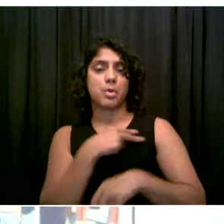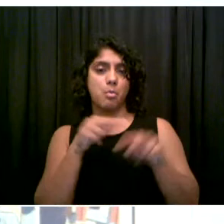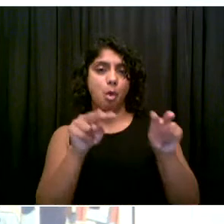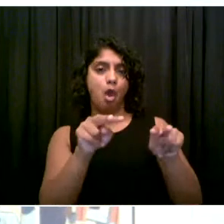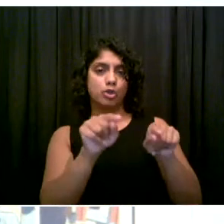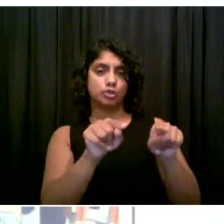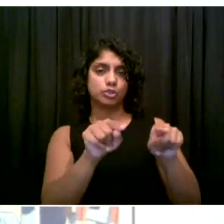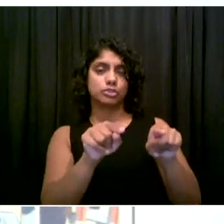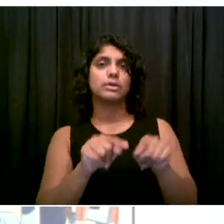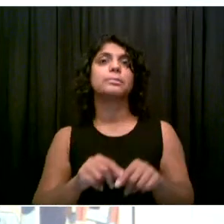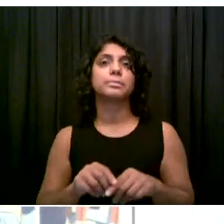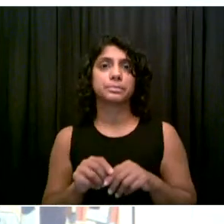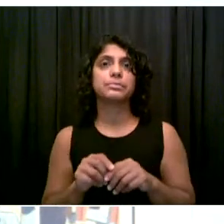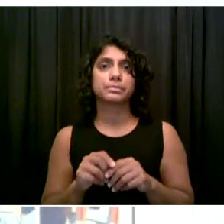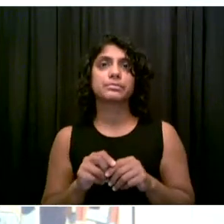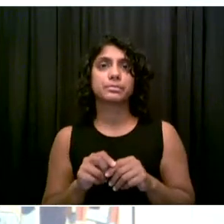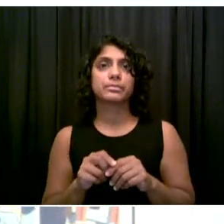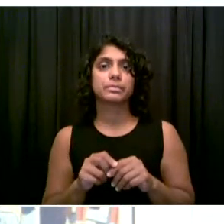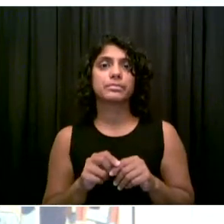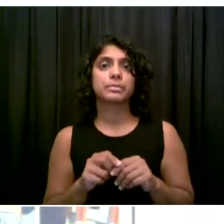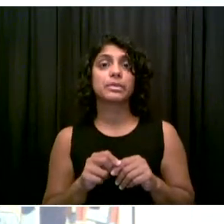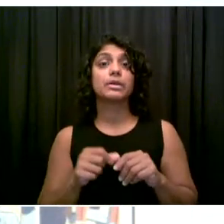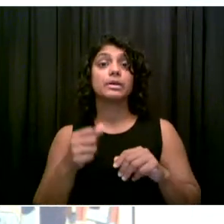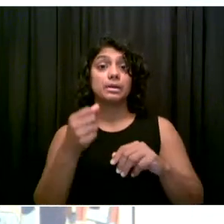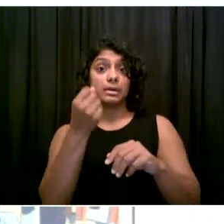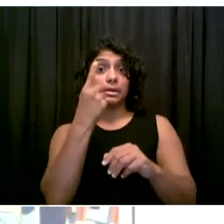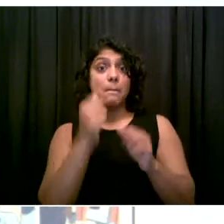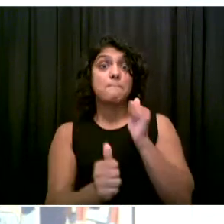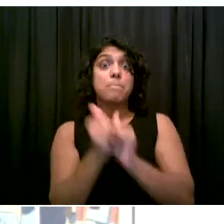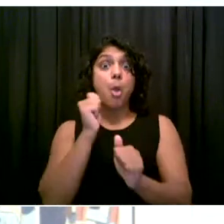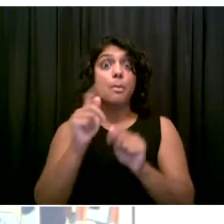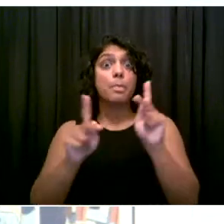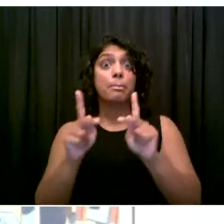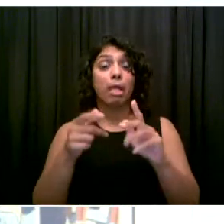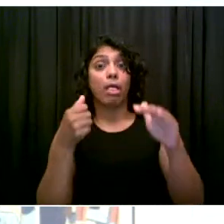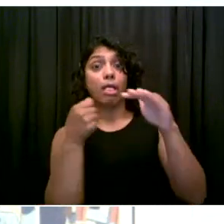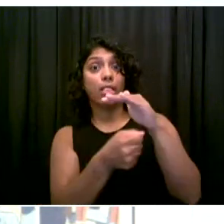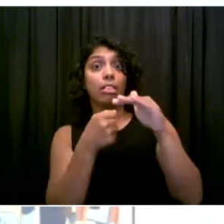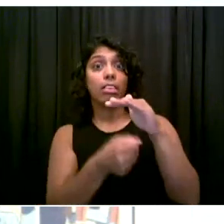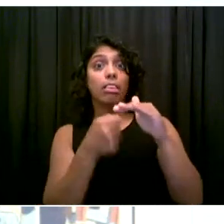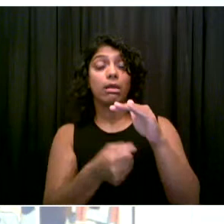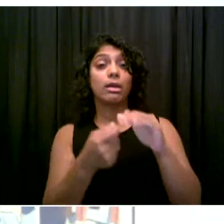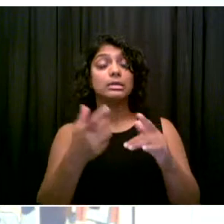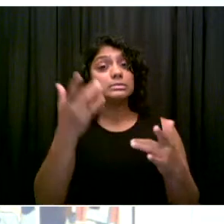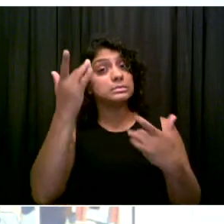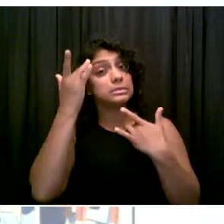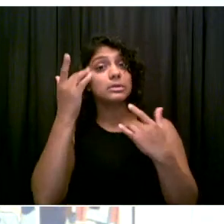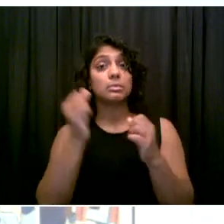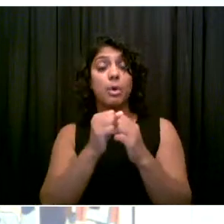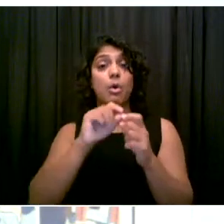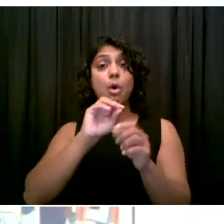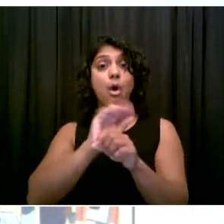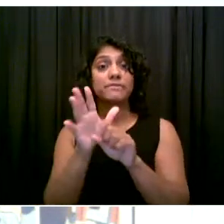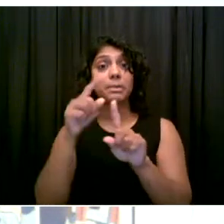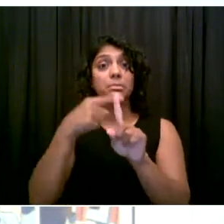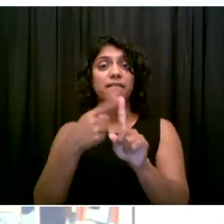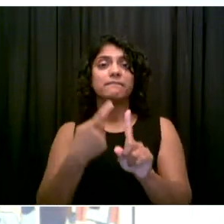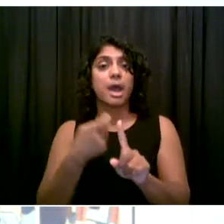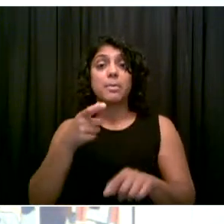THE VAST MAOJRIY TOF THOSE ARE OCCURRING IN PEOPLE WHO ARE NOT YET FULLY